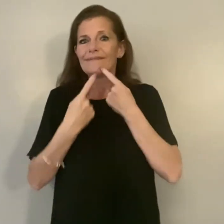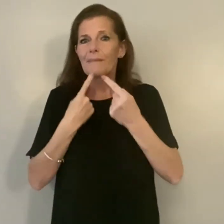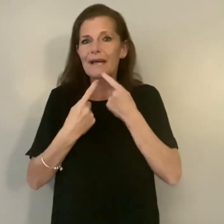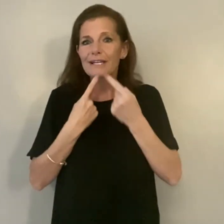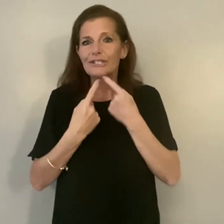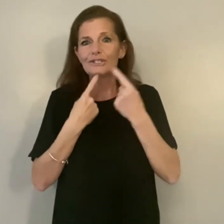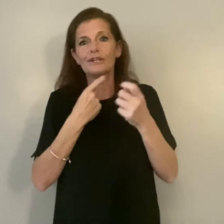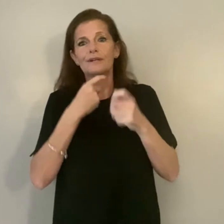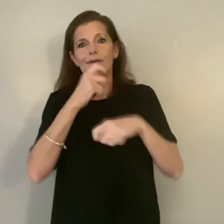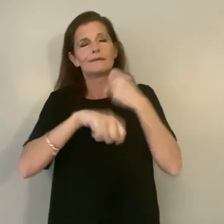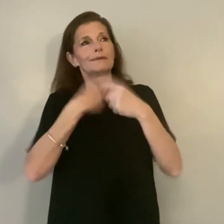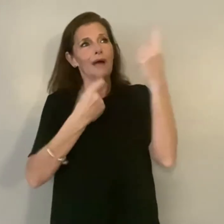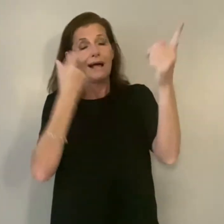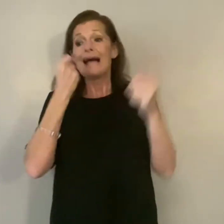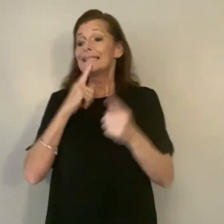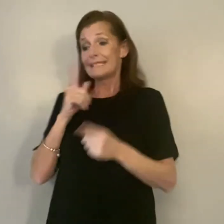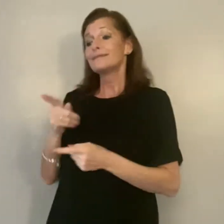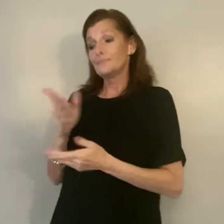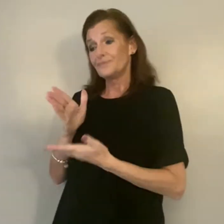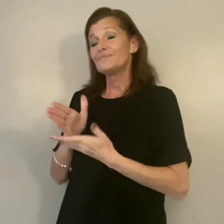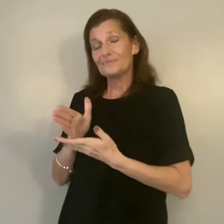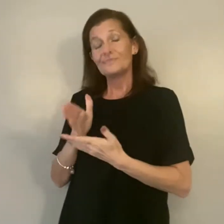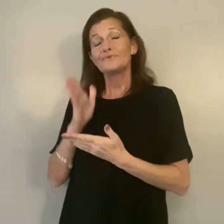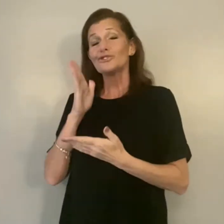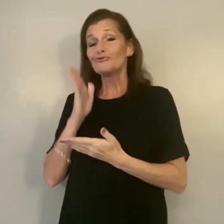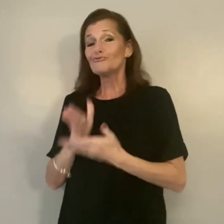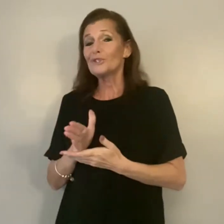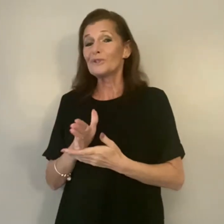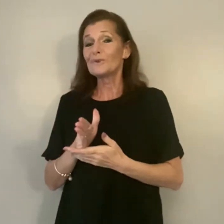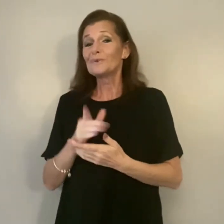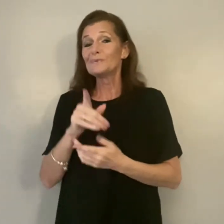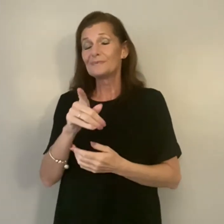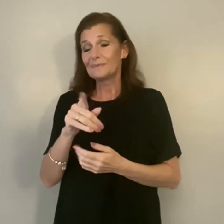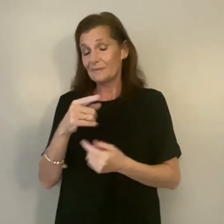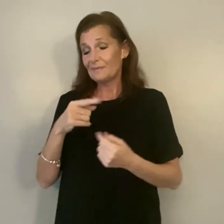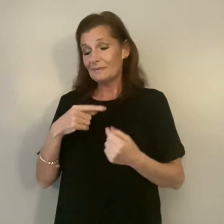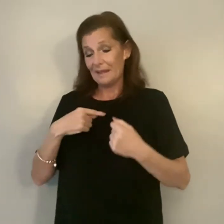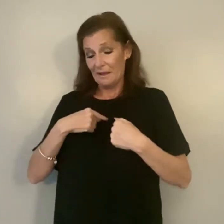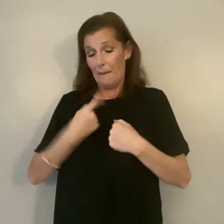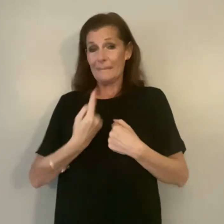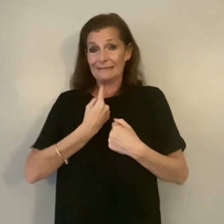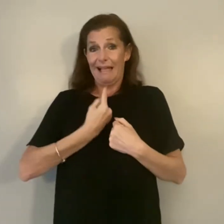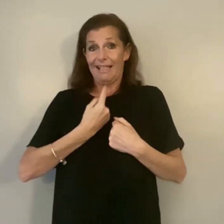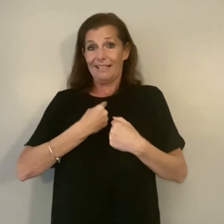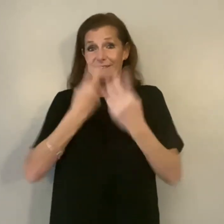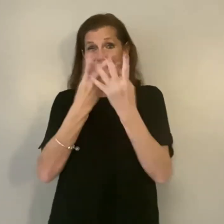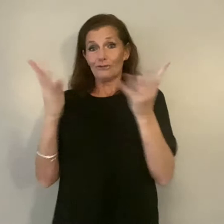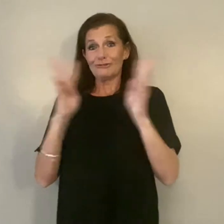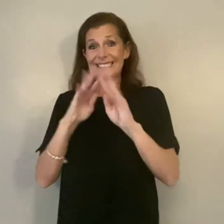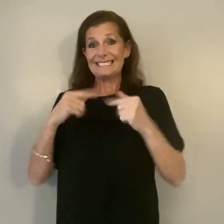in a way understandable and... Yeah. That's really true. That is really true and it's... I'm a trustee myself, so,